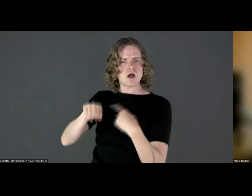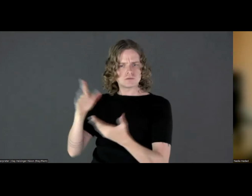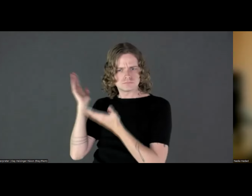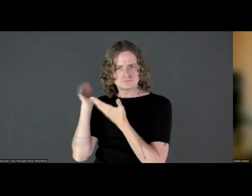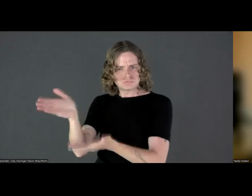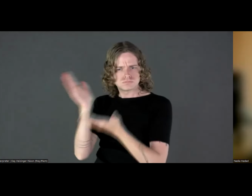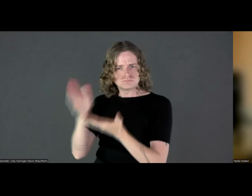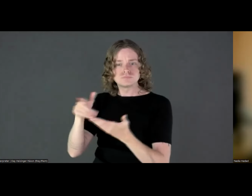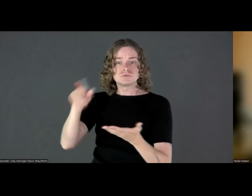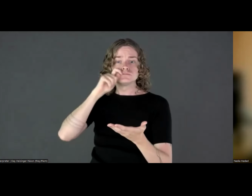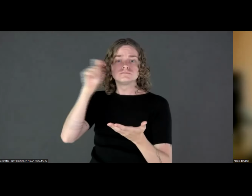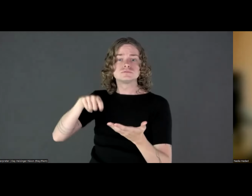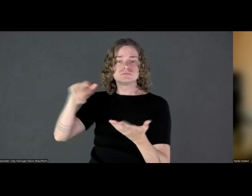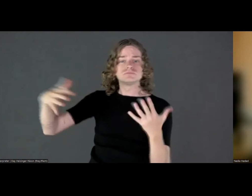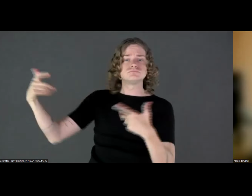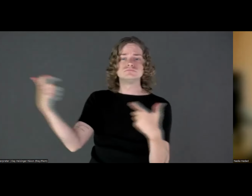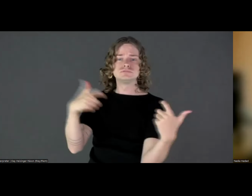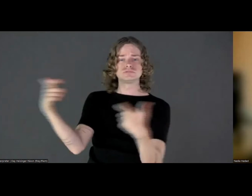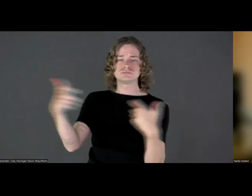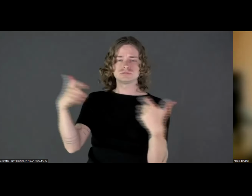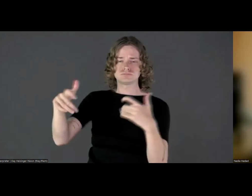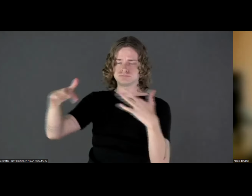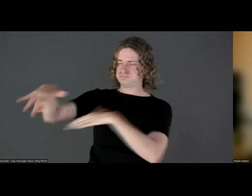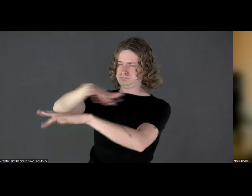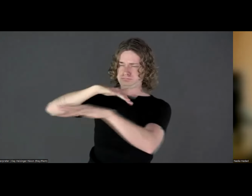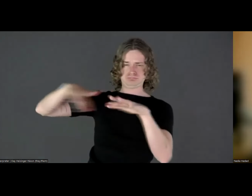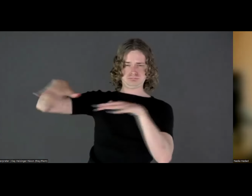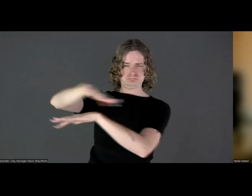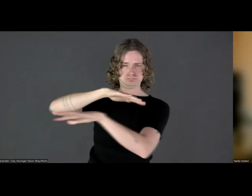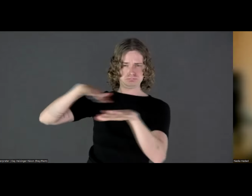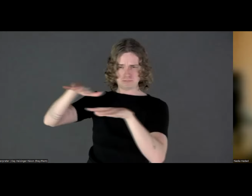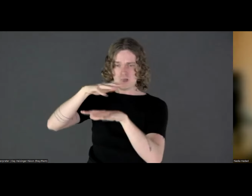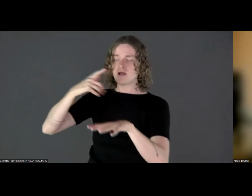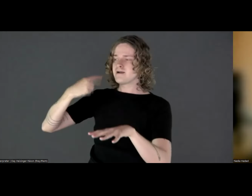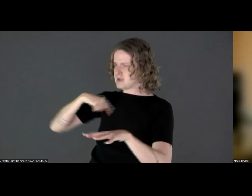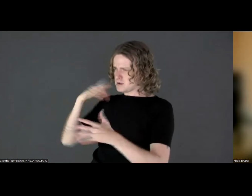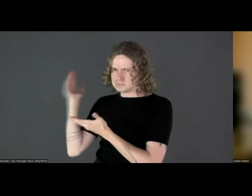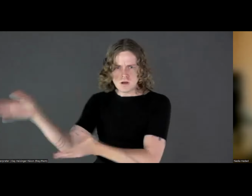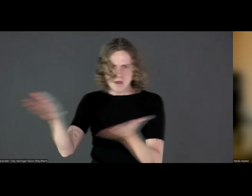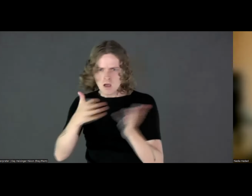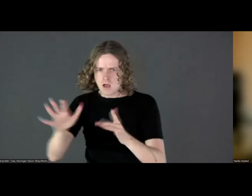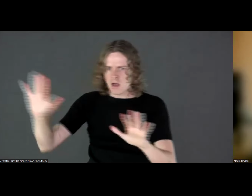in this work of EDF members are therefore organization of persons with disabilities